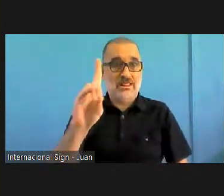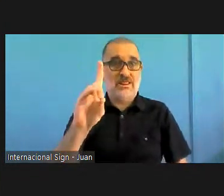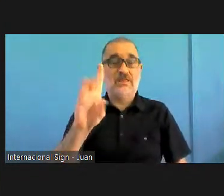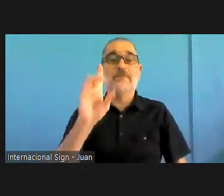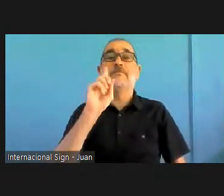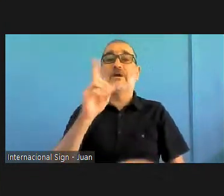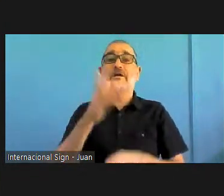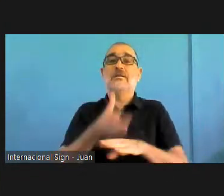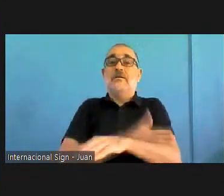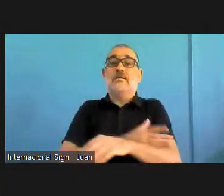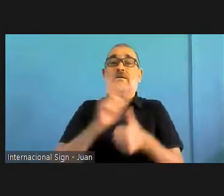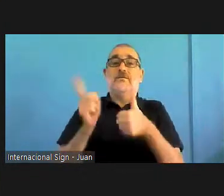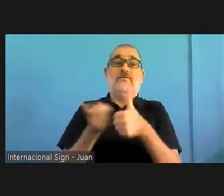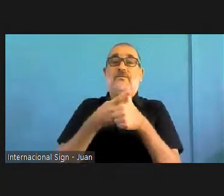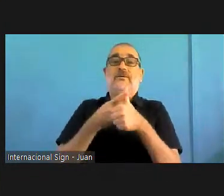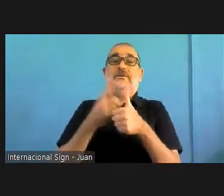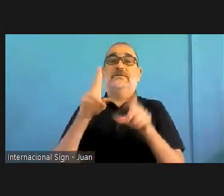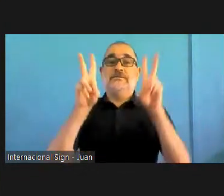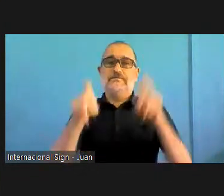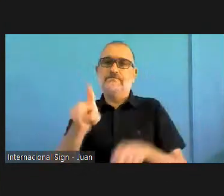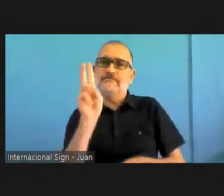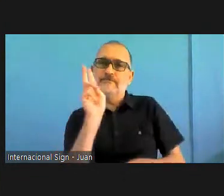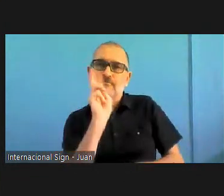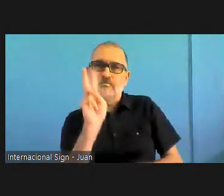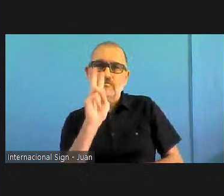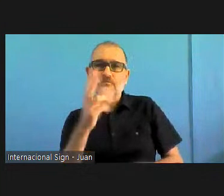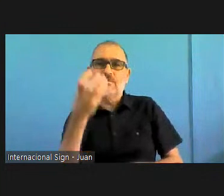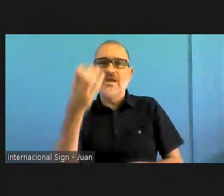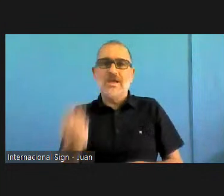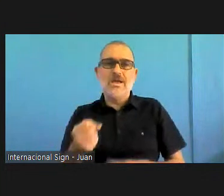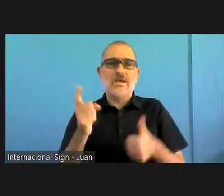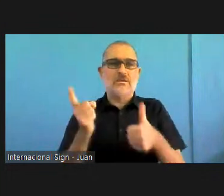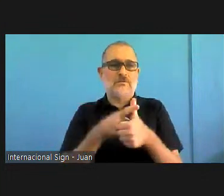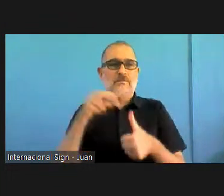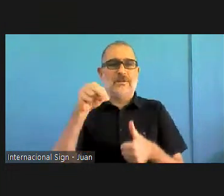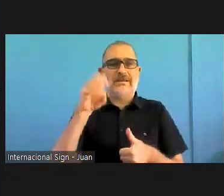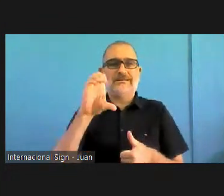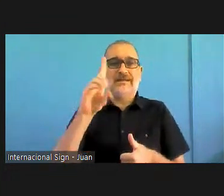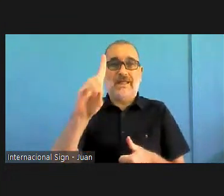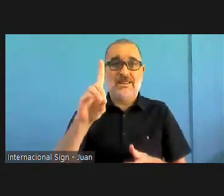of COVID. Because most of our most significant impact